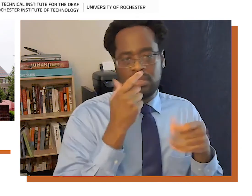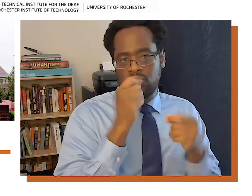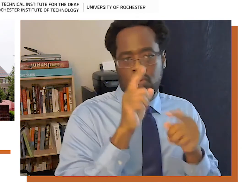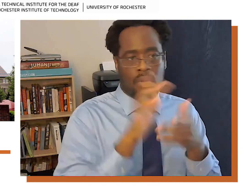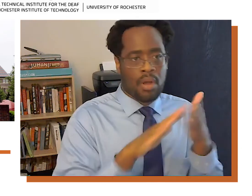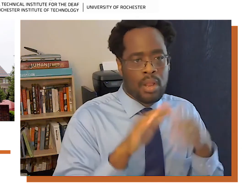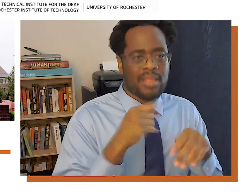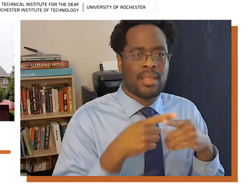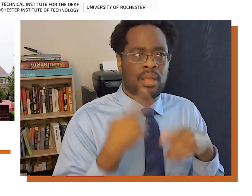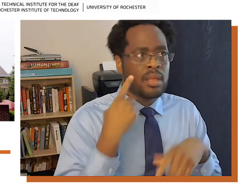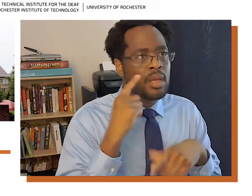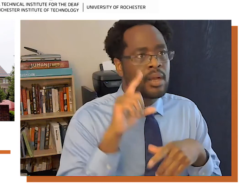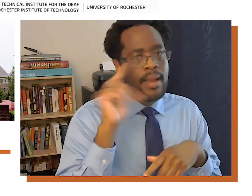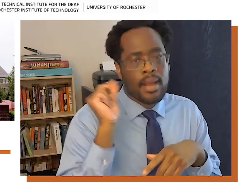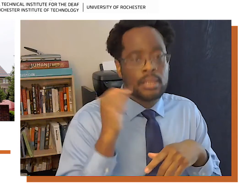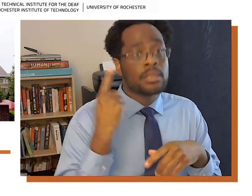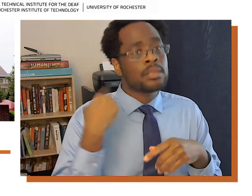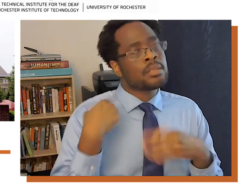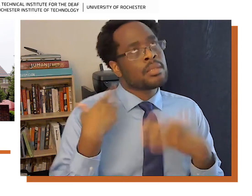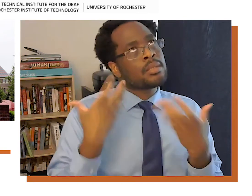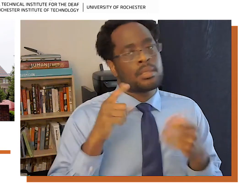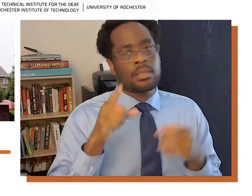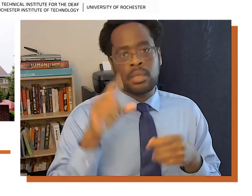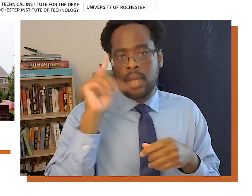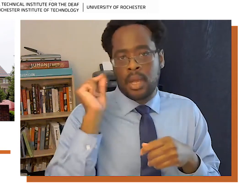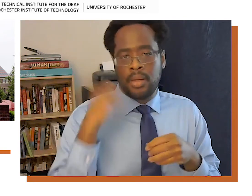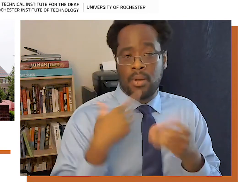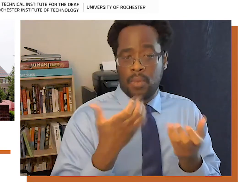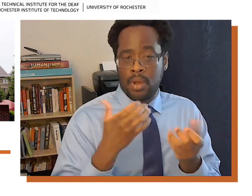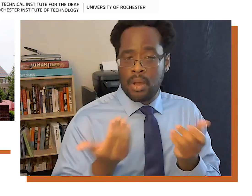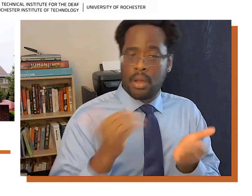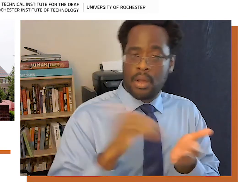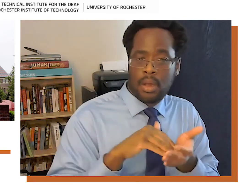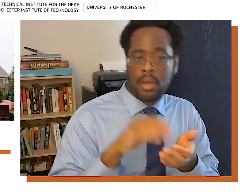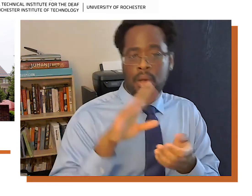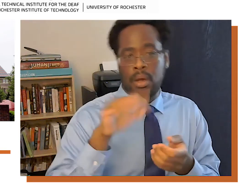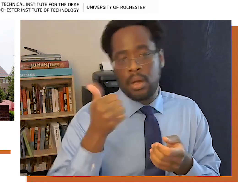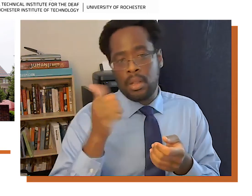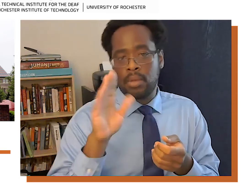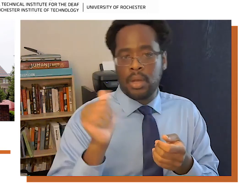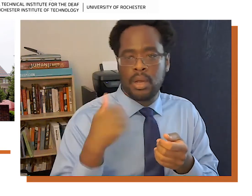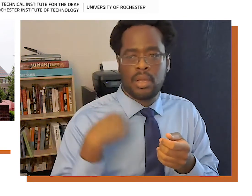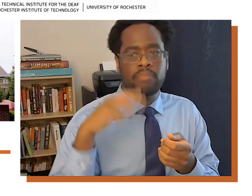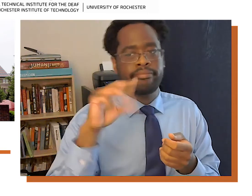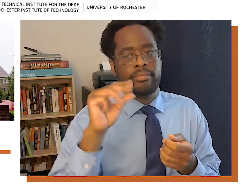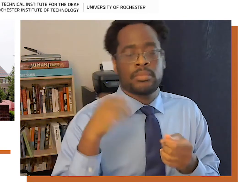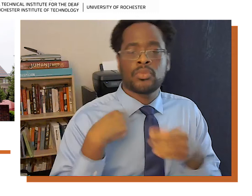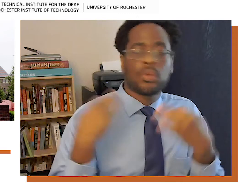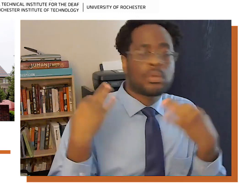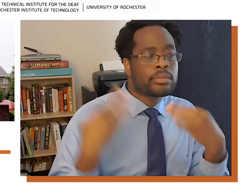"I'm not really interested in a master's, "but I guess if I'm going to get a master's, then I'll go to Gallaudet,"